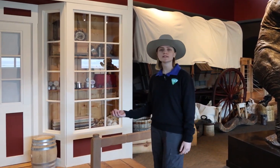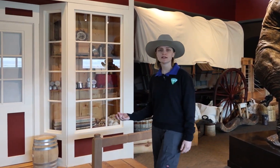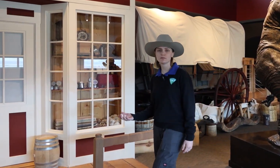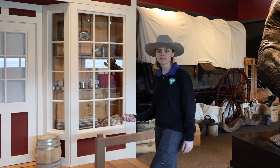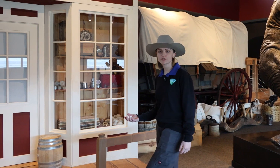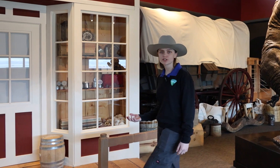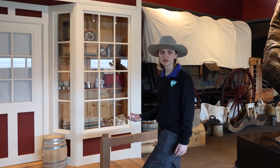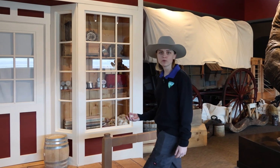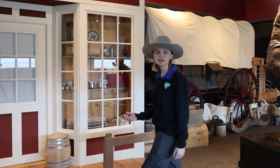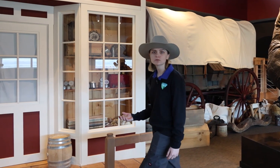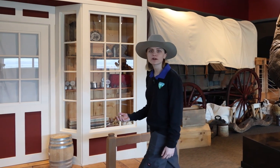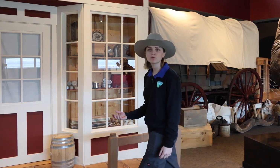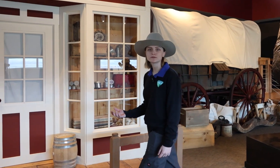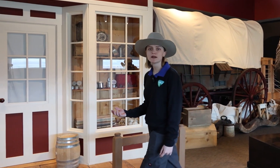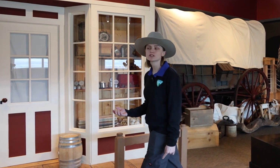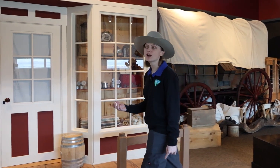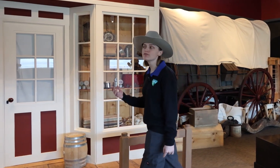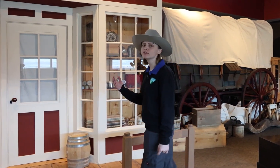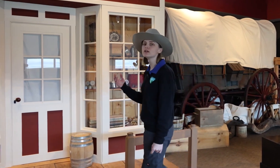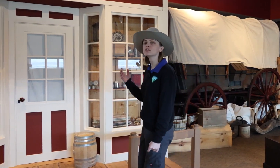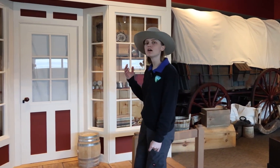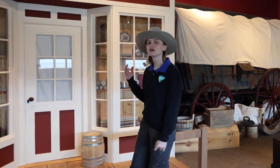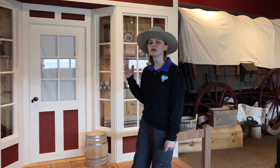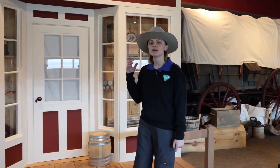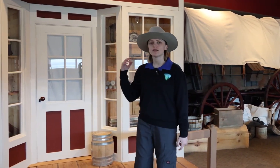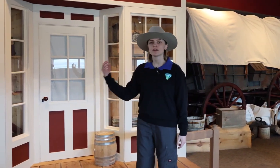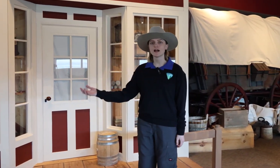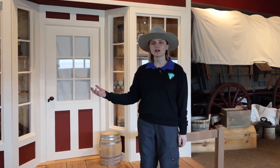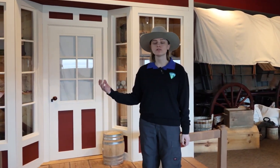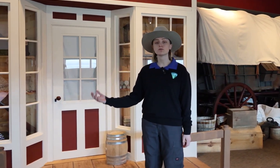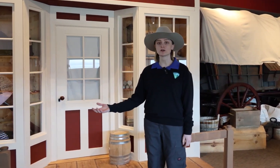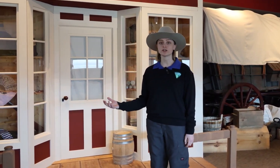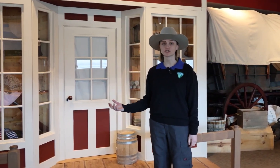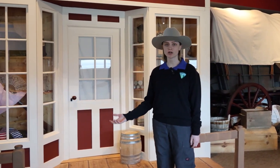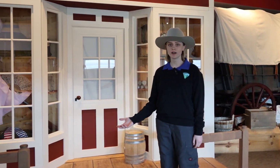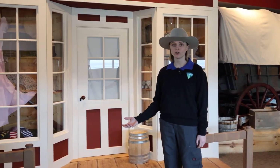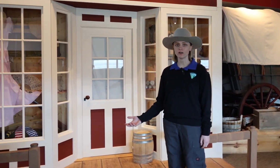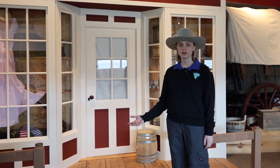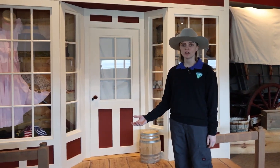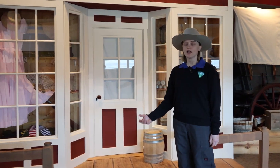that they could make their journey westward was by traveling along the California Trail,